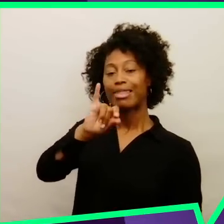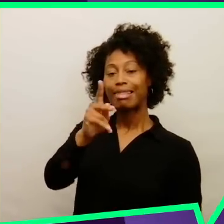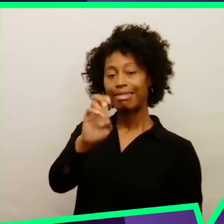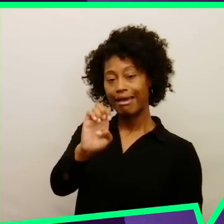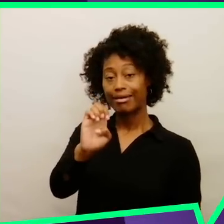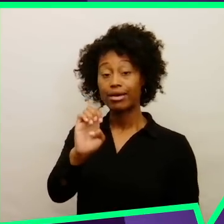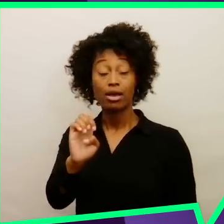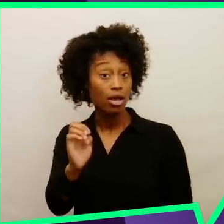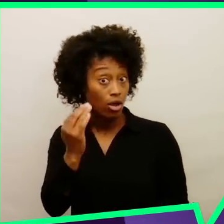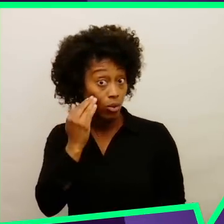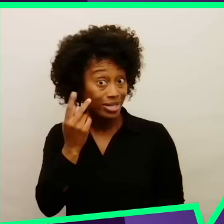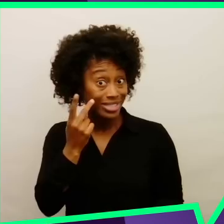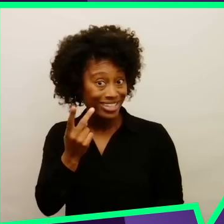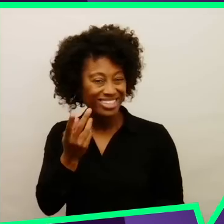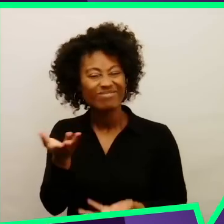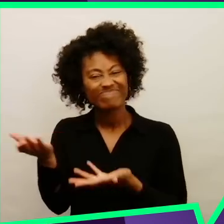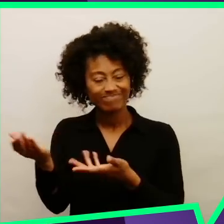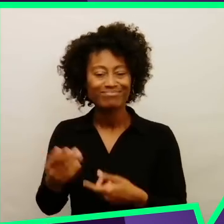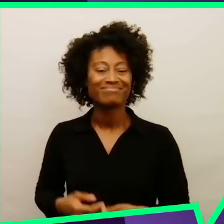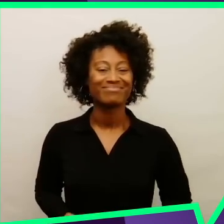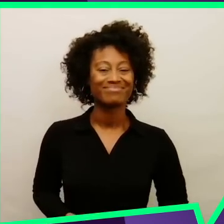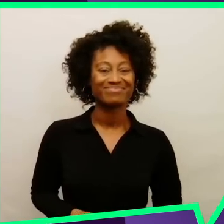Check this out. [XBOX SOUND]